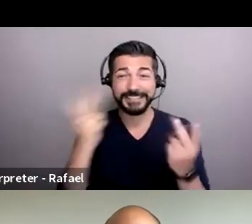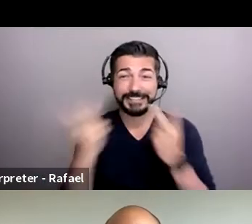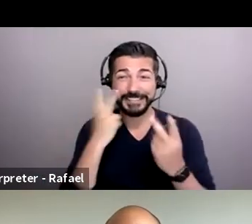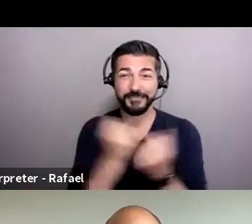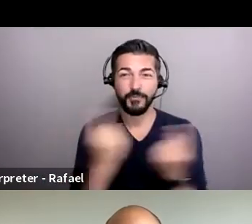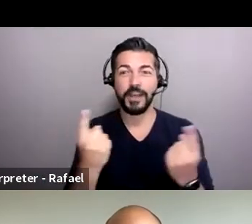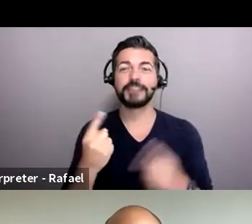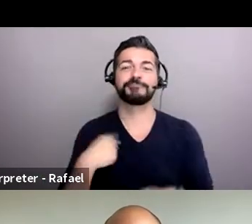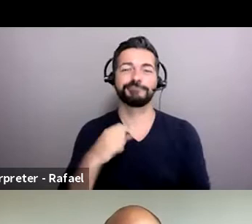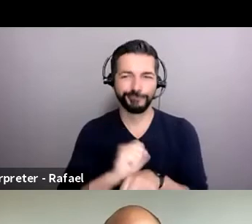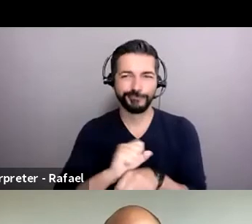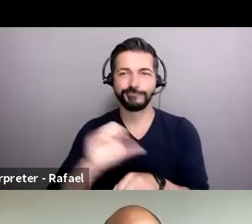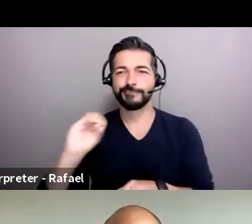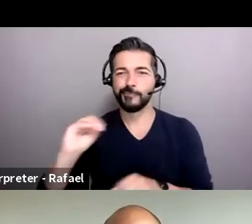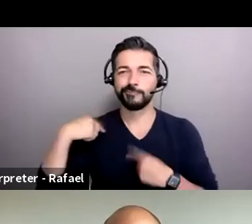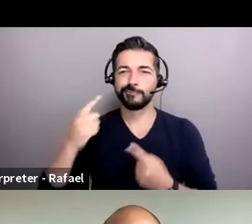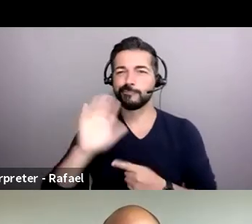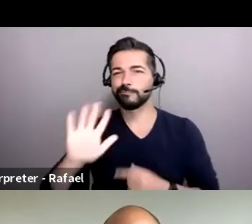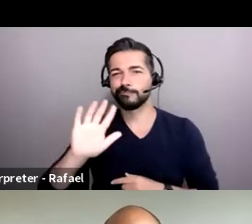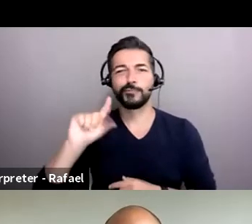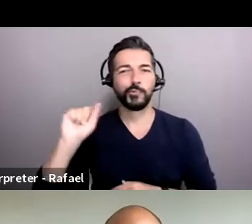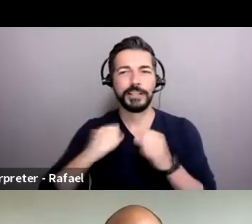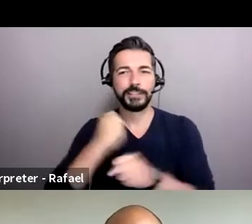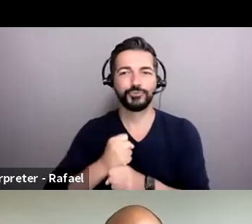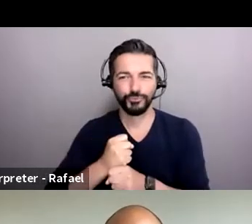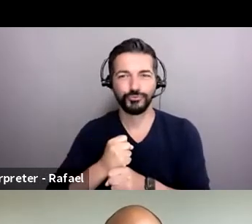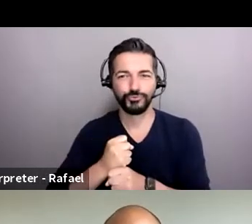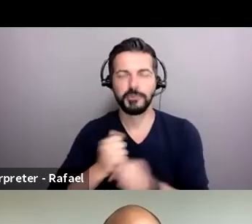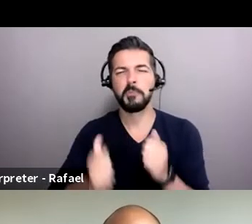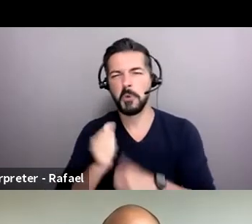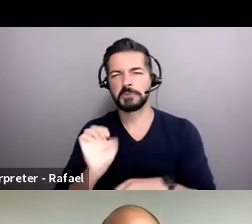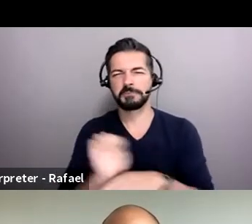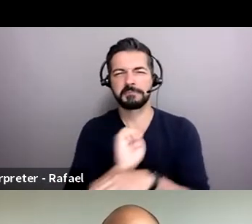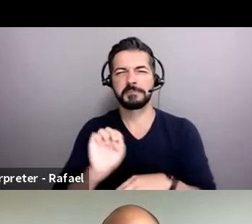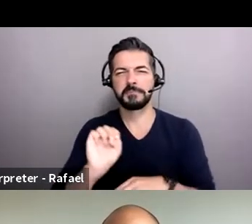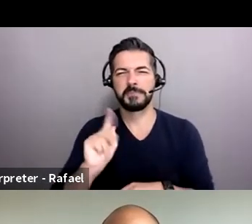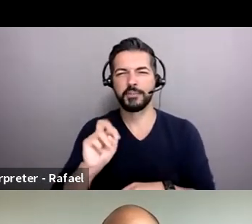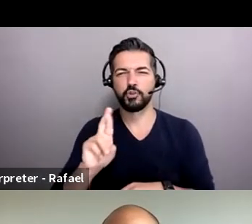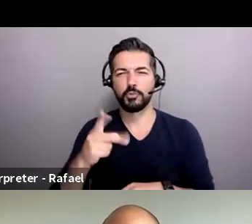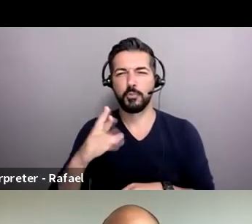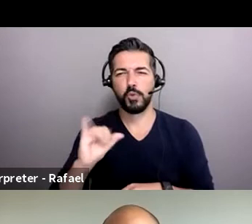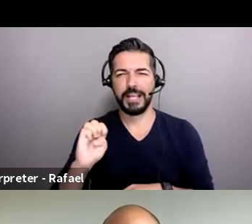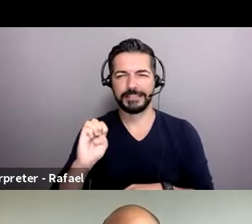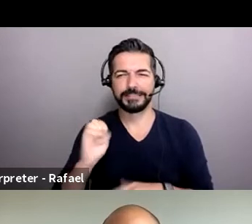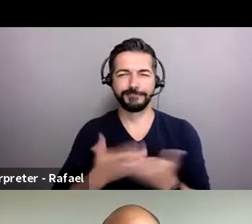. I've been working in SEO for about 20 years, mostly enterprise related stuff in house.